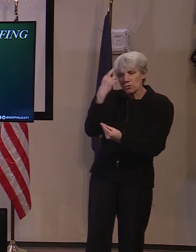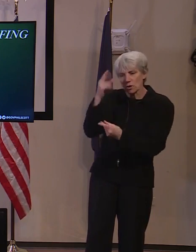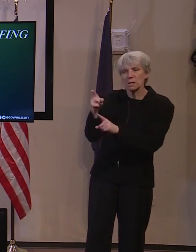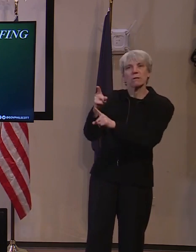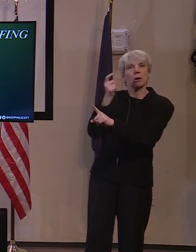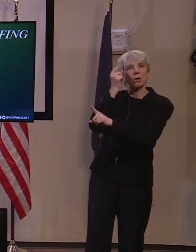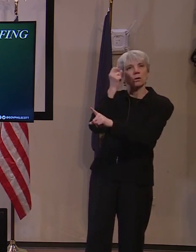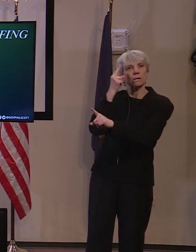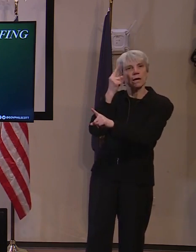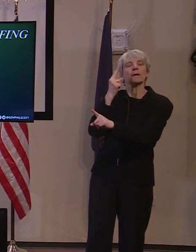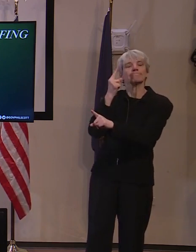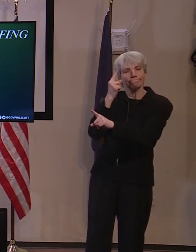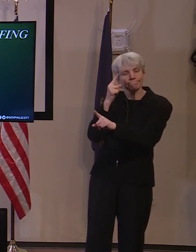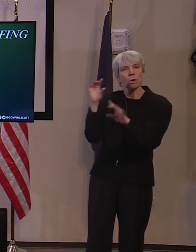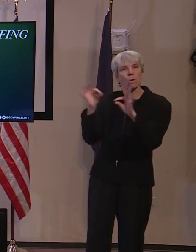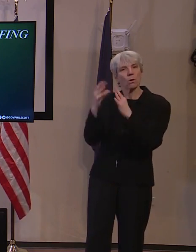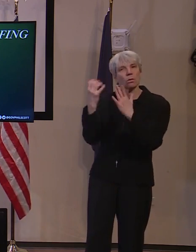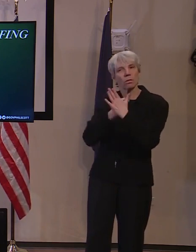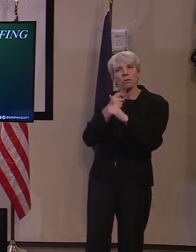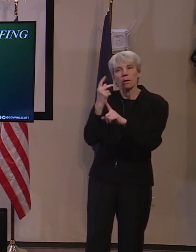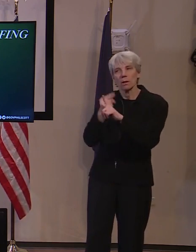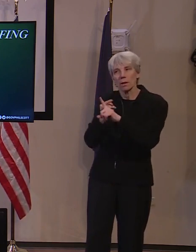helping them find a trusted source of information.